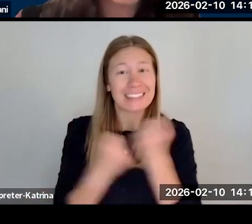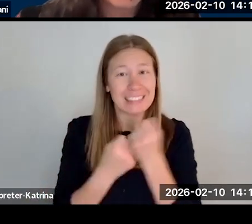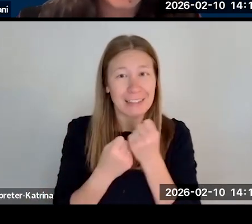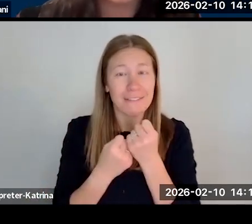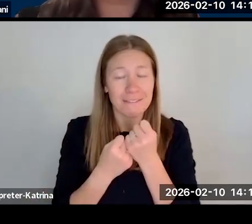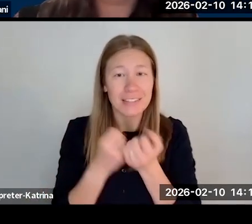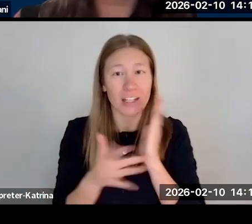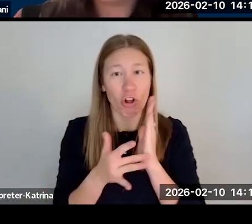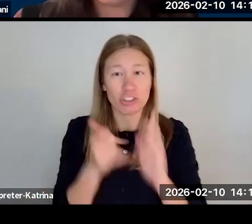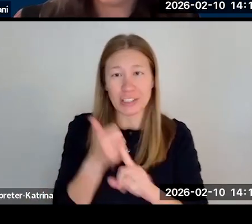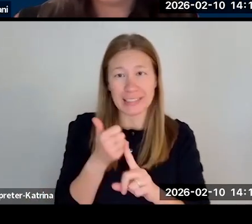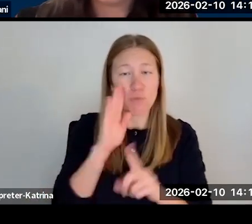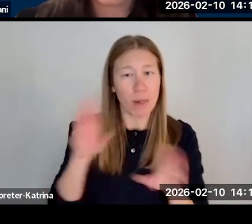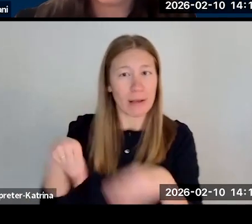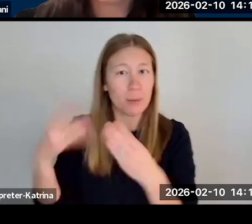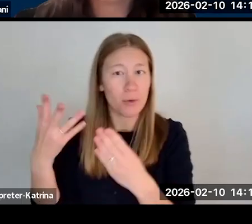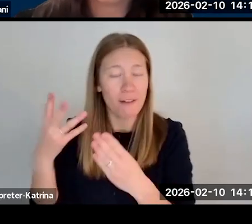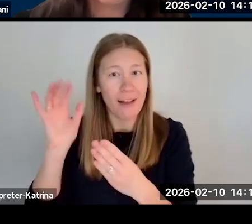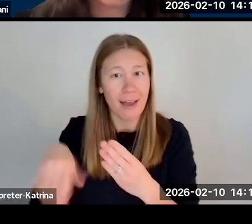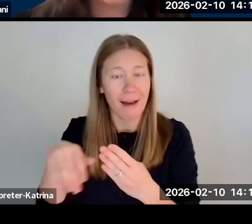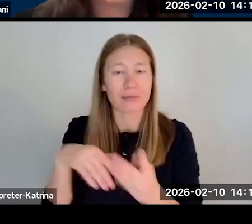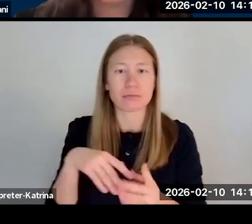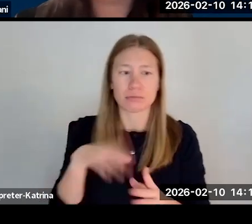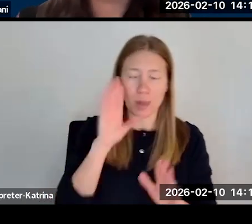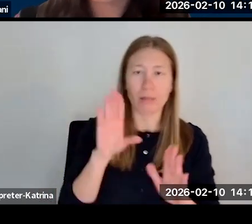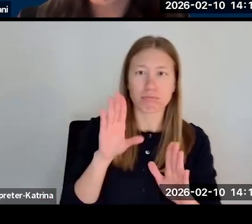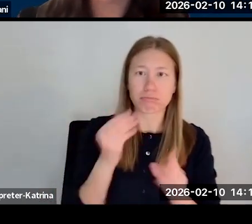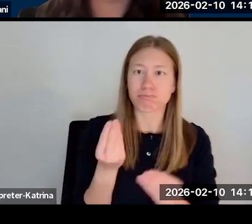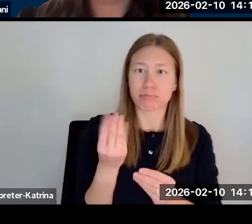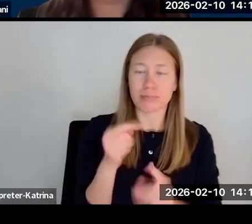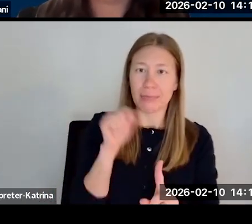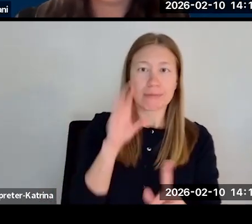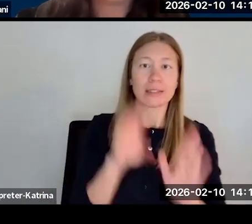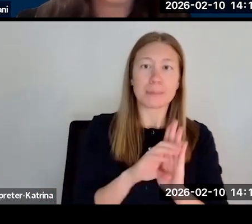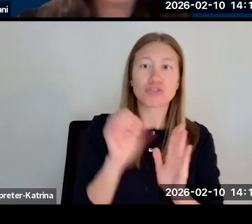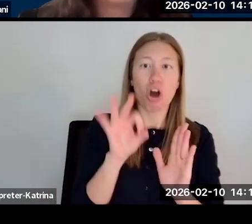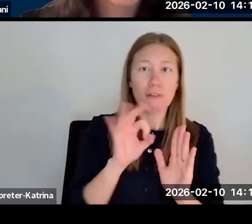image before reading out the alt text description. So you don't have to worry about that part.